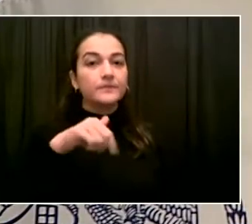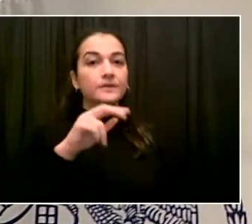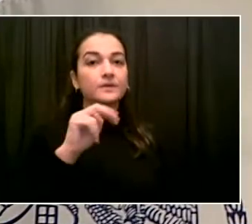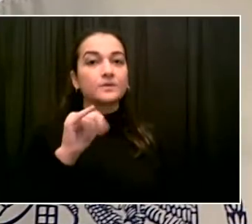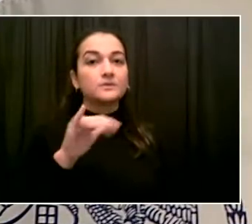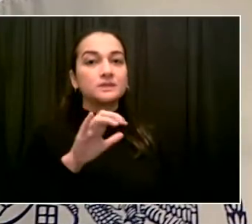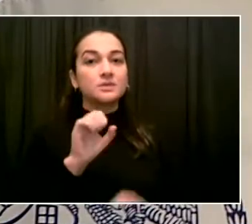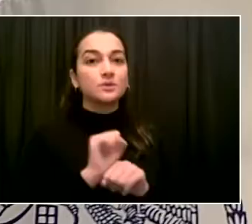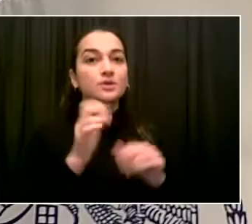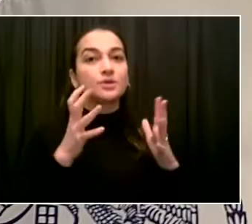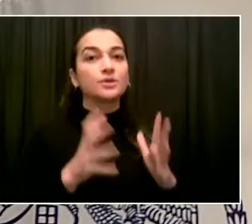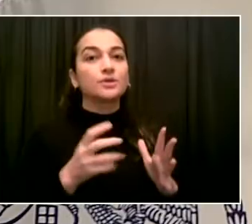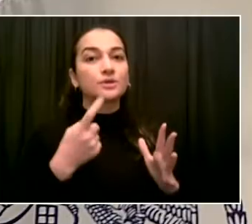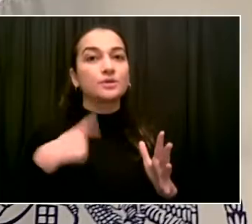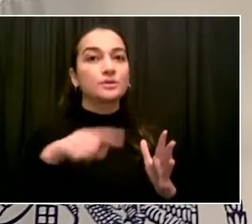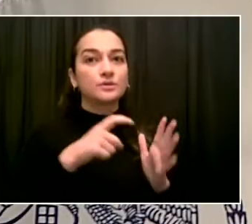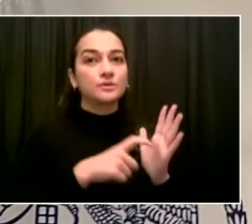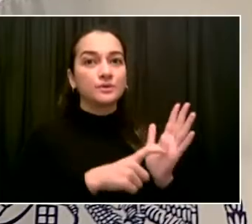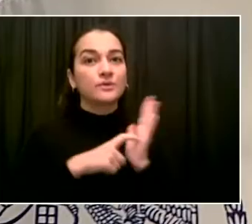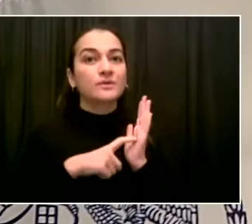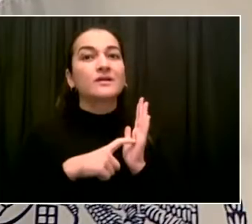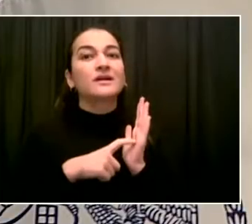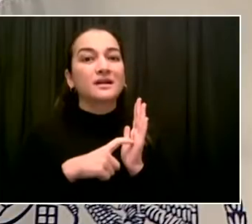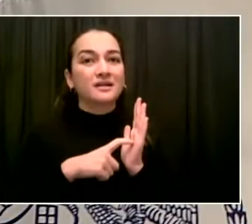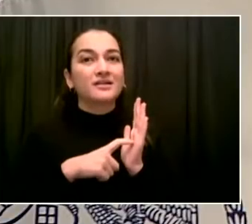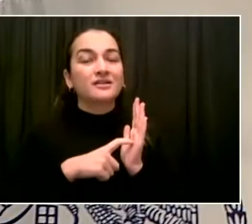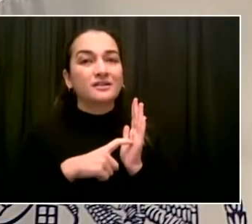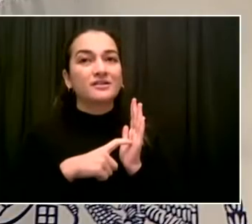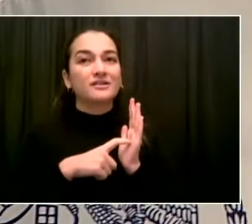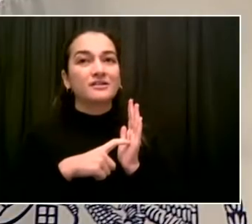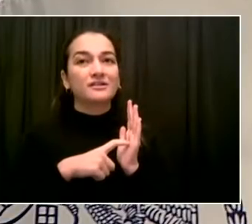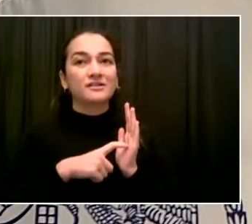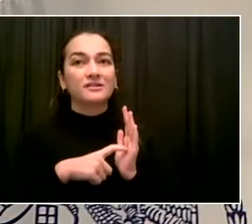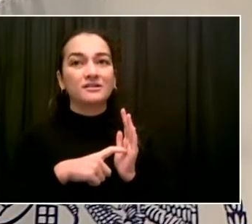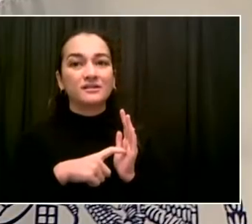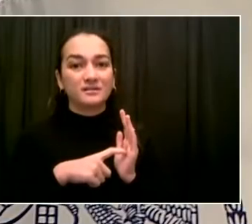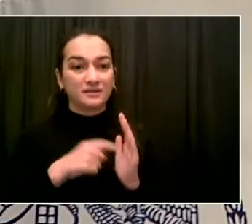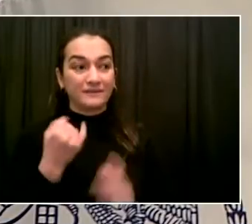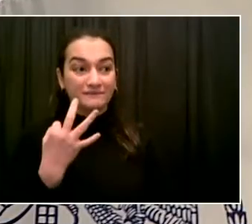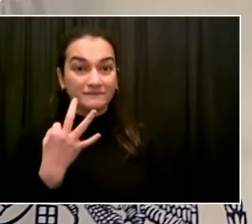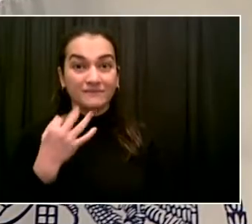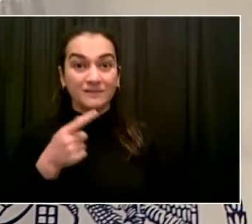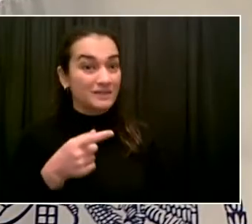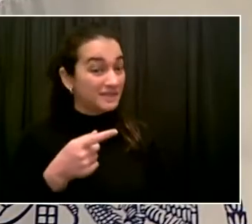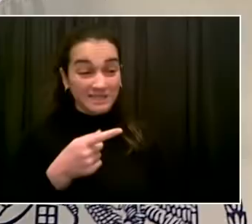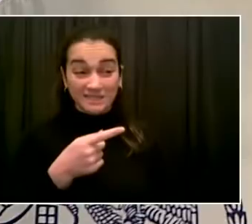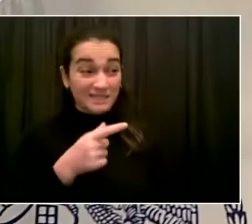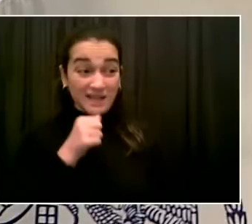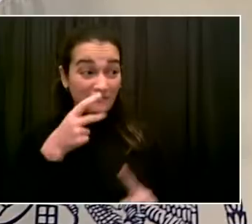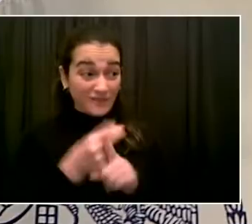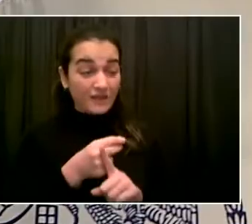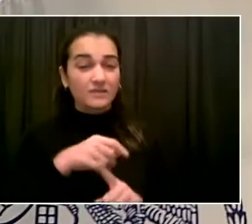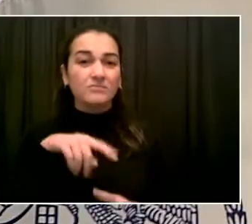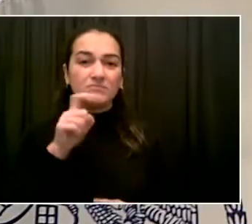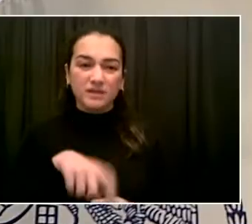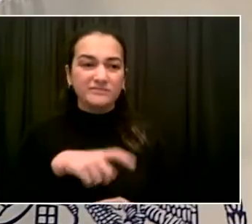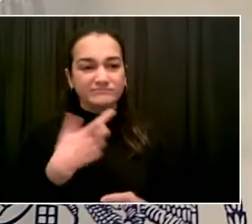EMPLOYEES UNVACCINAT OEDN UNPAID LEAVE KDIN OFTNHIG